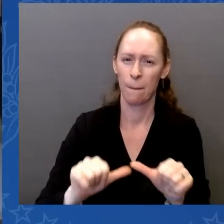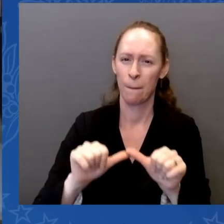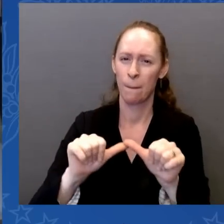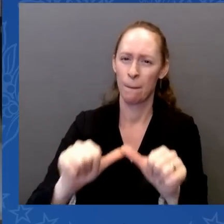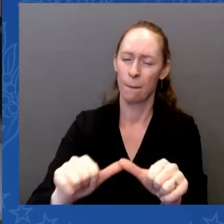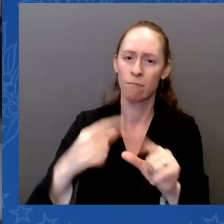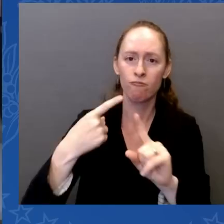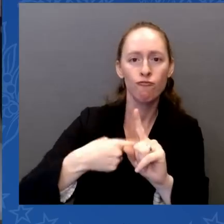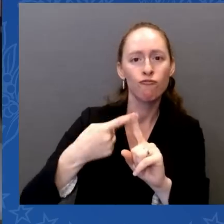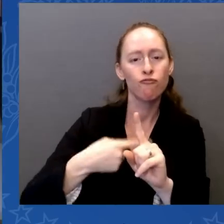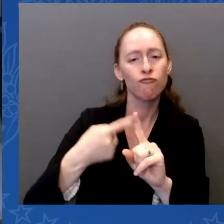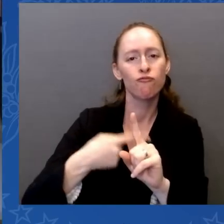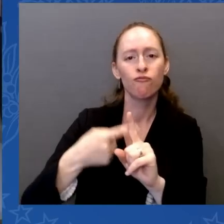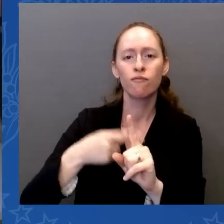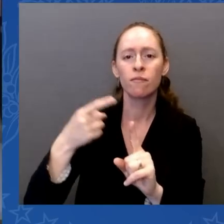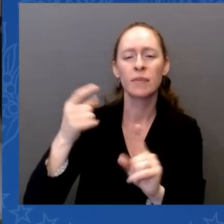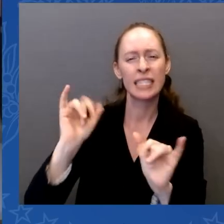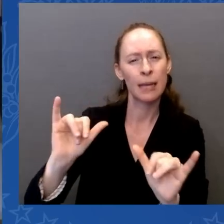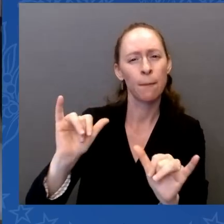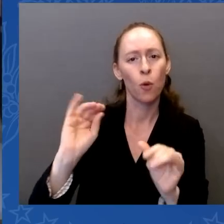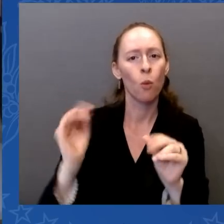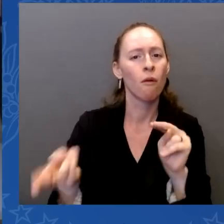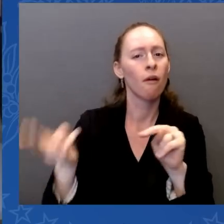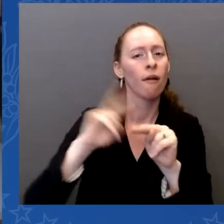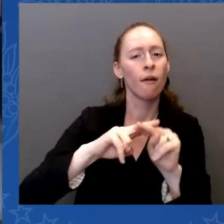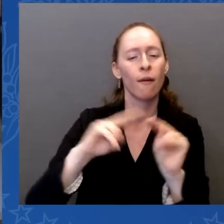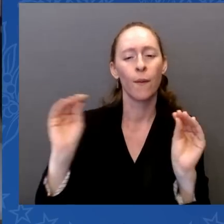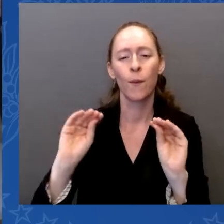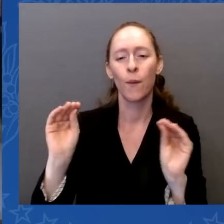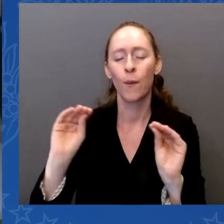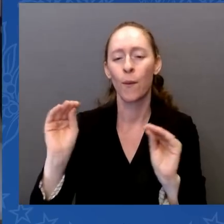we got more even good news about lowering costs. The Department of Health and Human Services